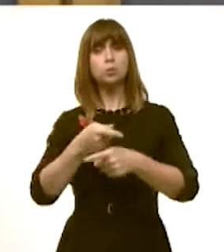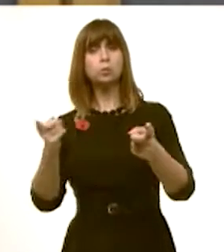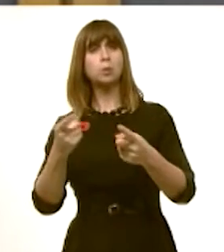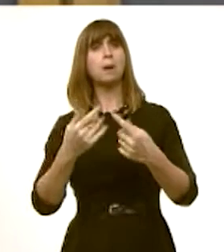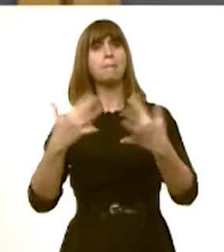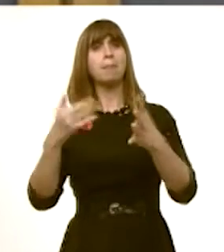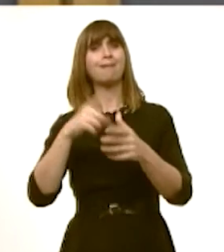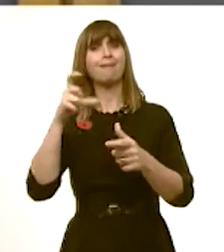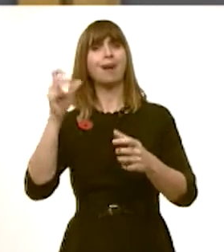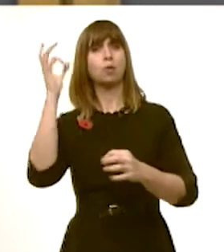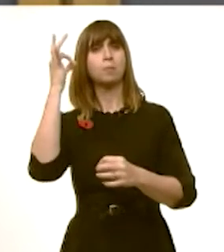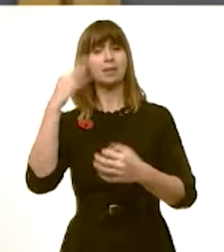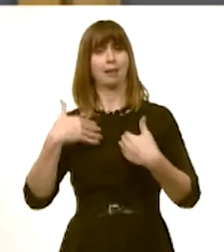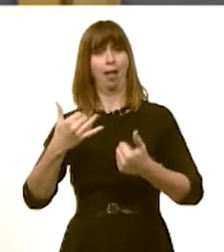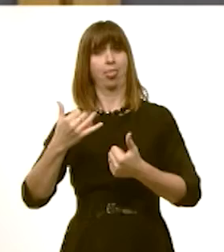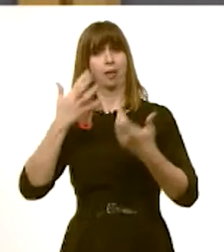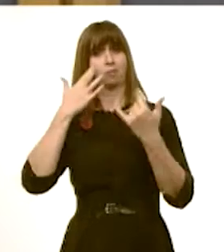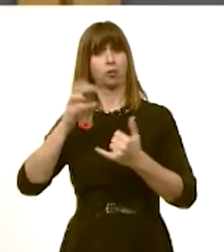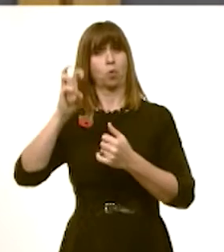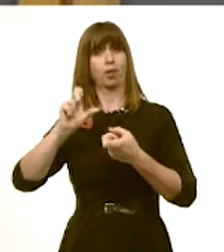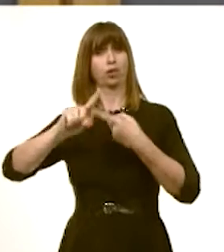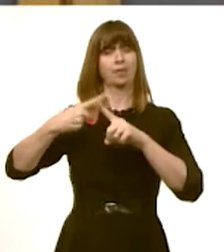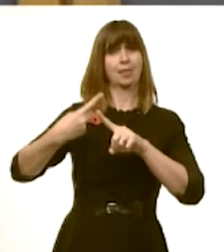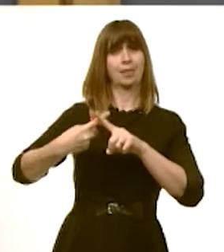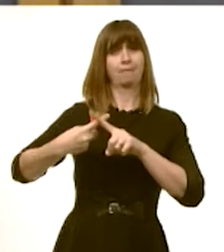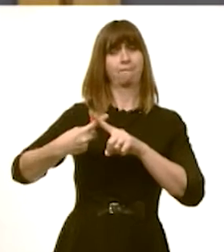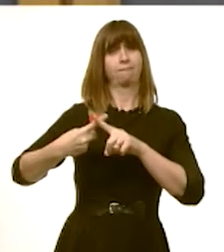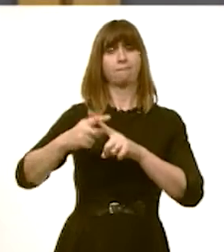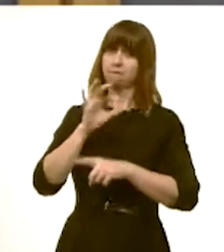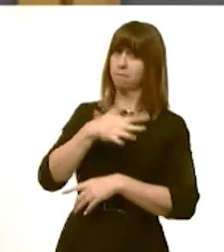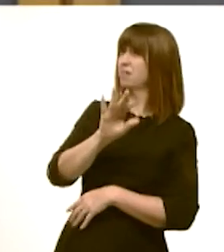where the Healthcare Inspectorate Wales chief executive was asked if she felt her organisation